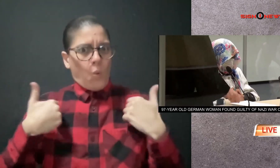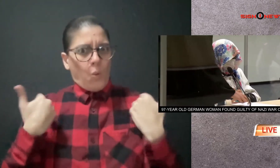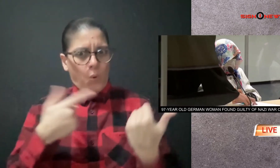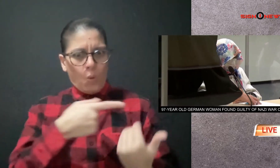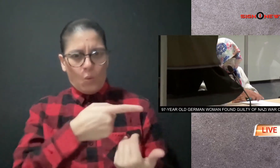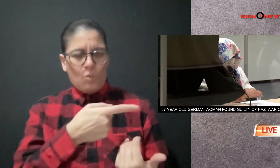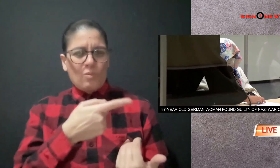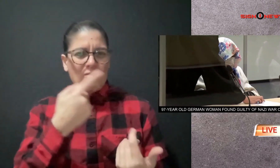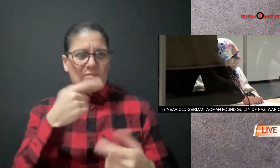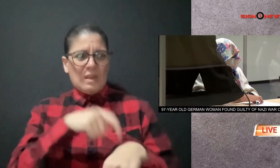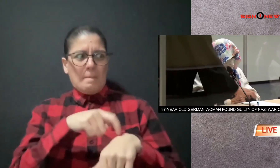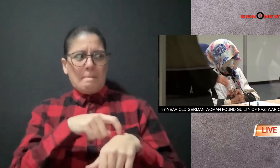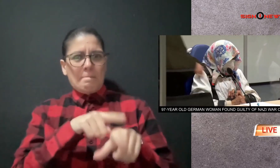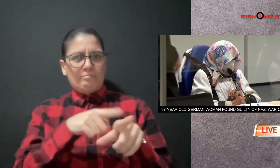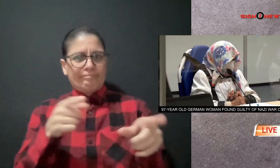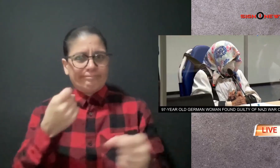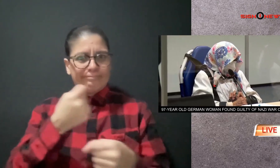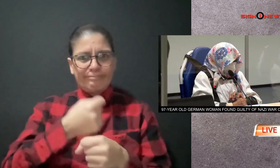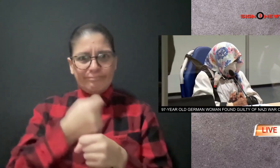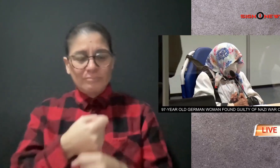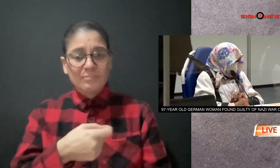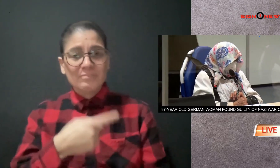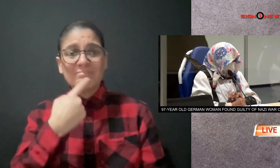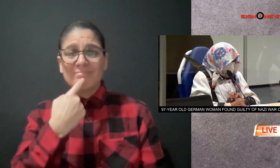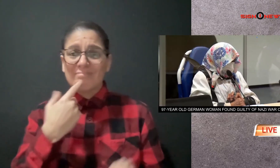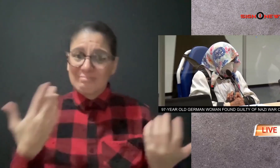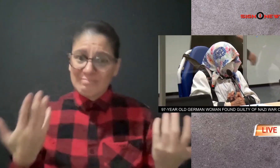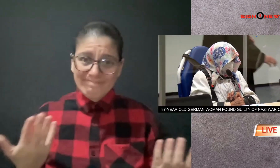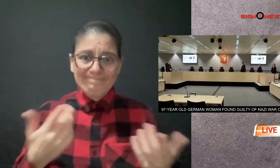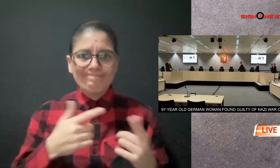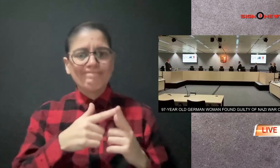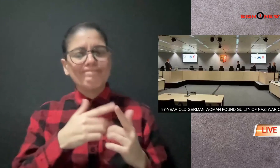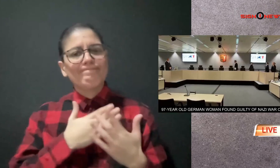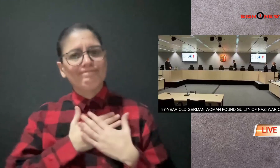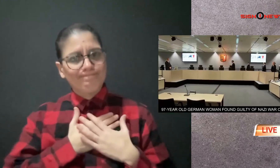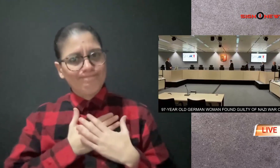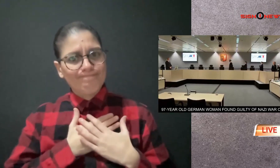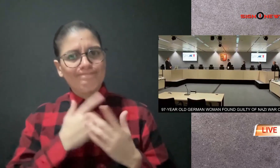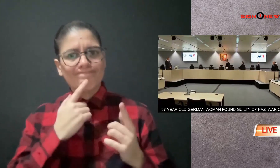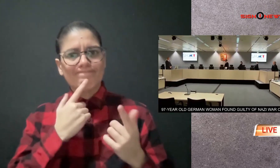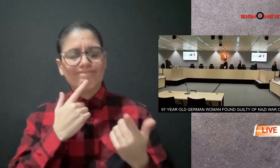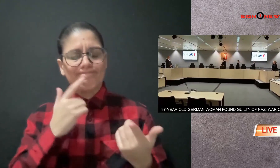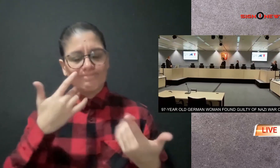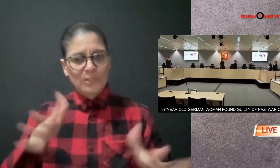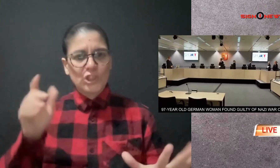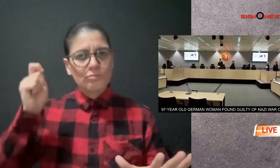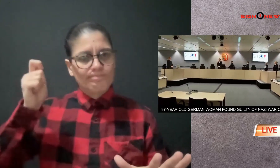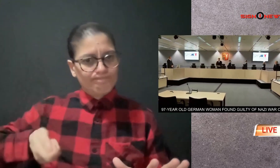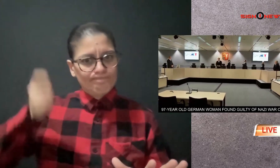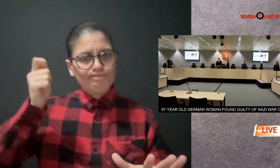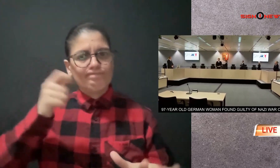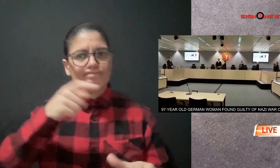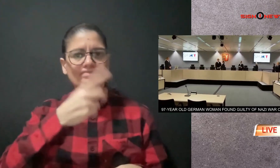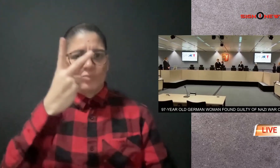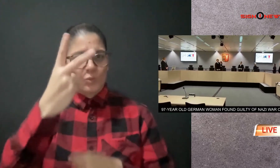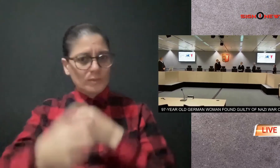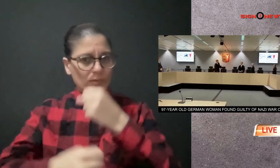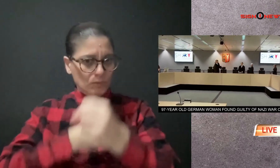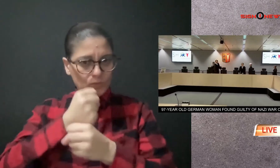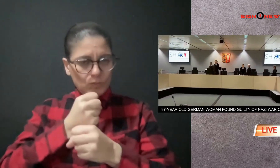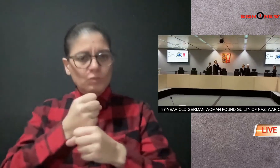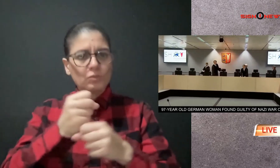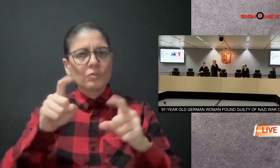because she was a teenager at the time of her crimes